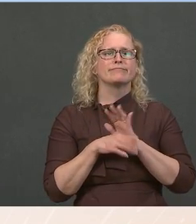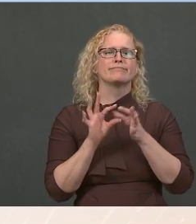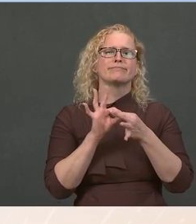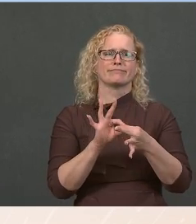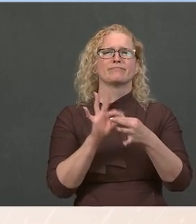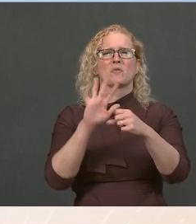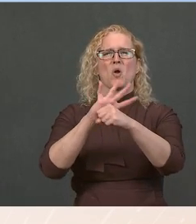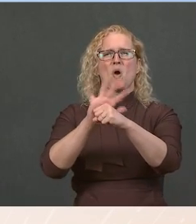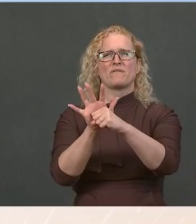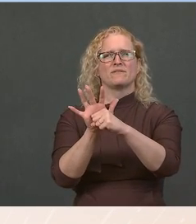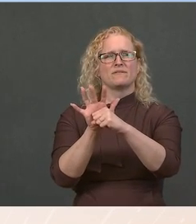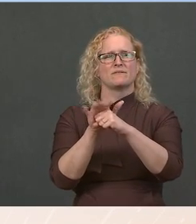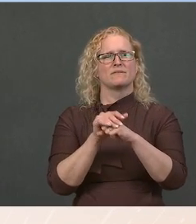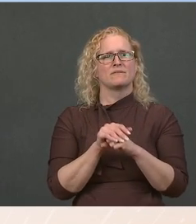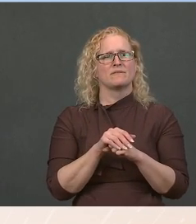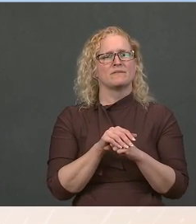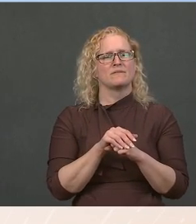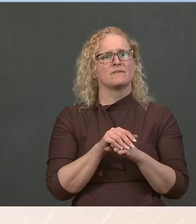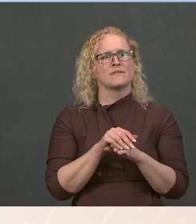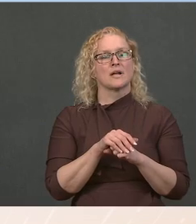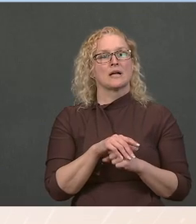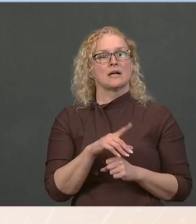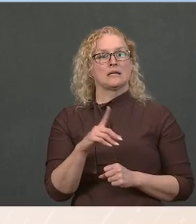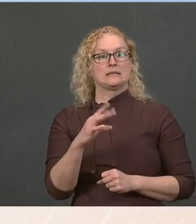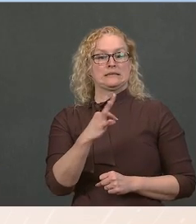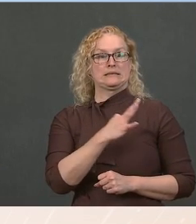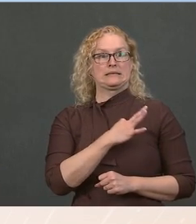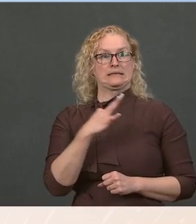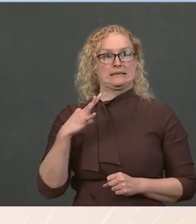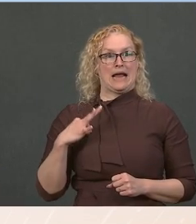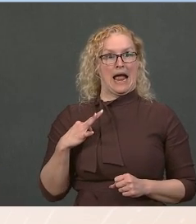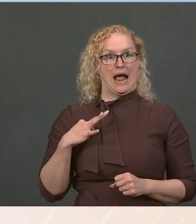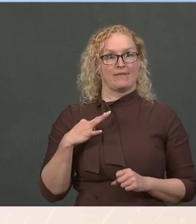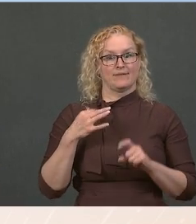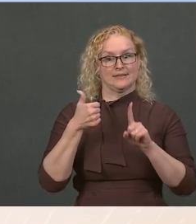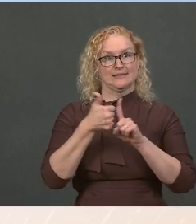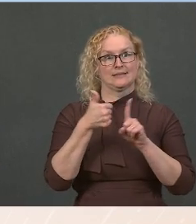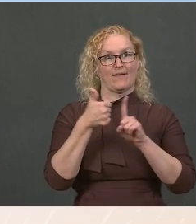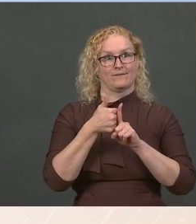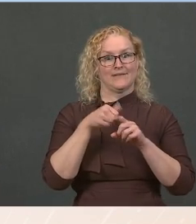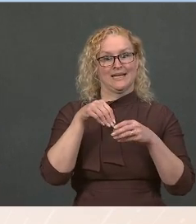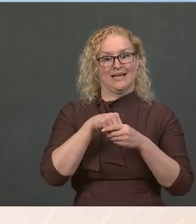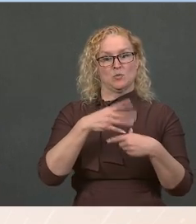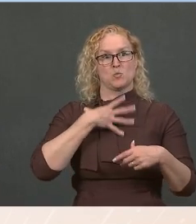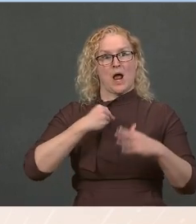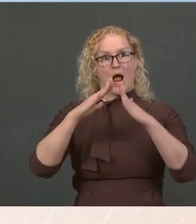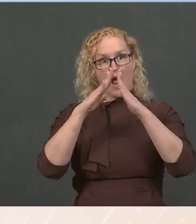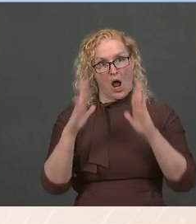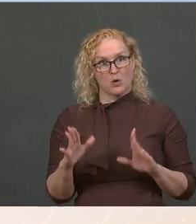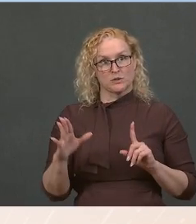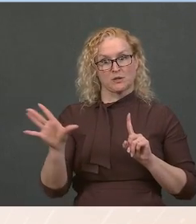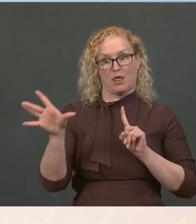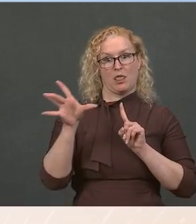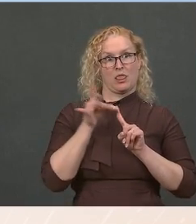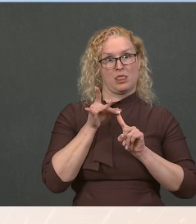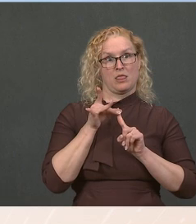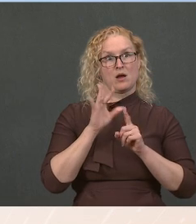she would reveal the names of all commissioned officers, all the senior staff who have COVID; she would be -- she would err on the side of being transparent and reveal it.